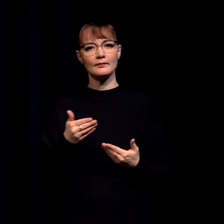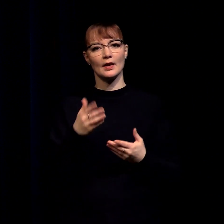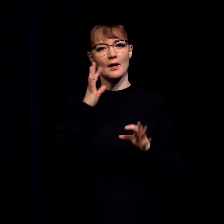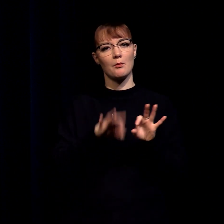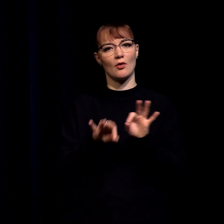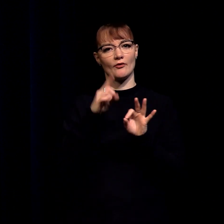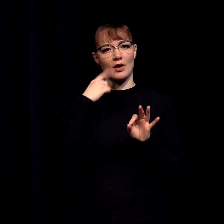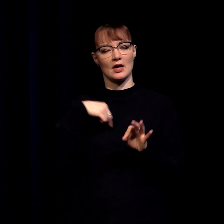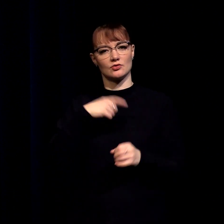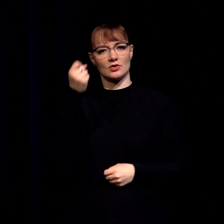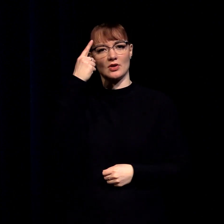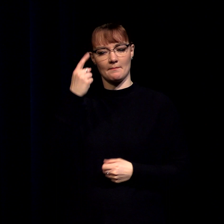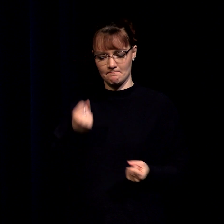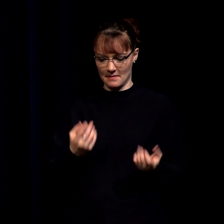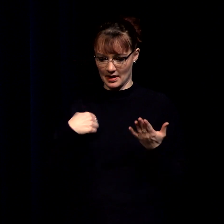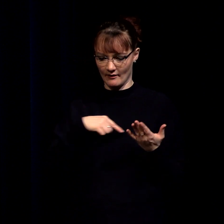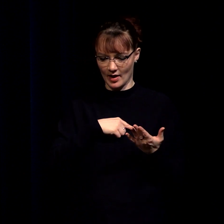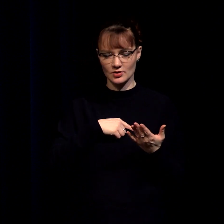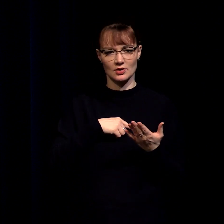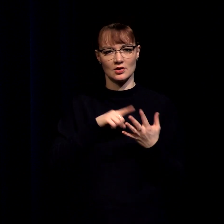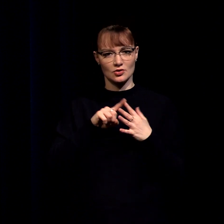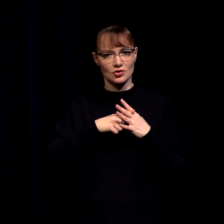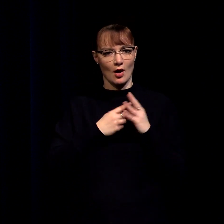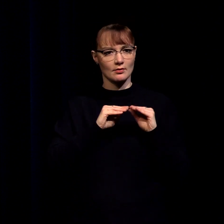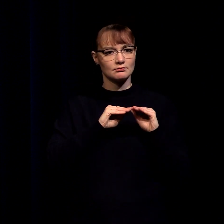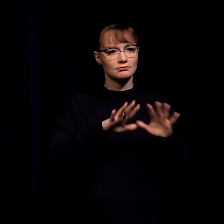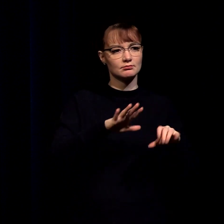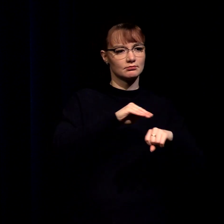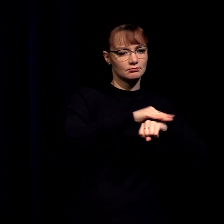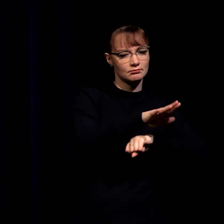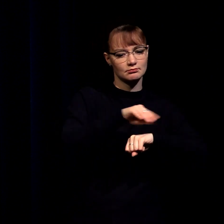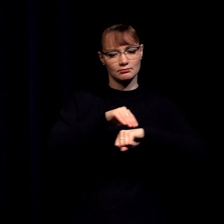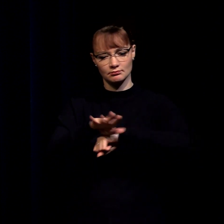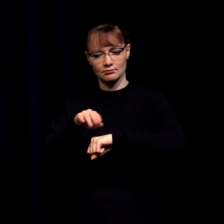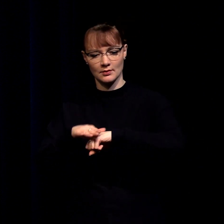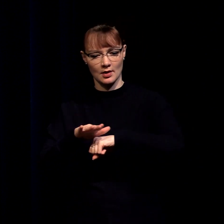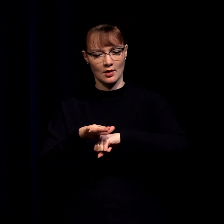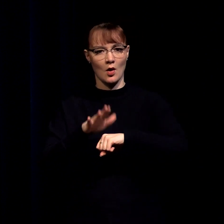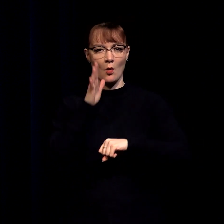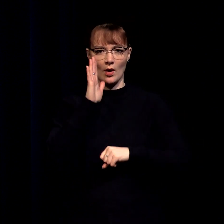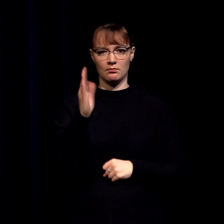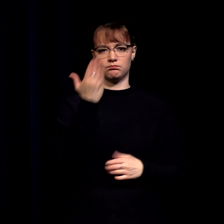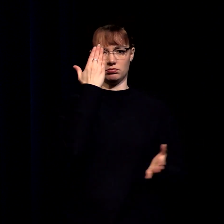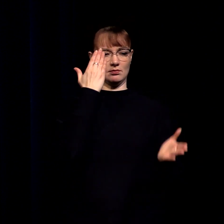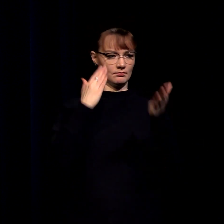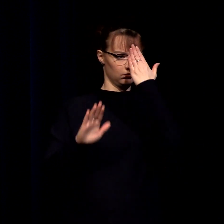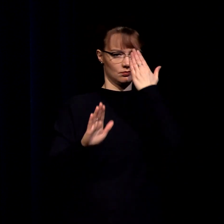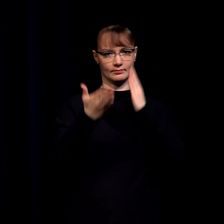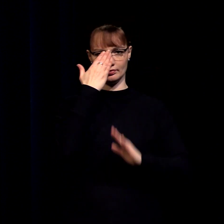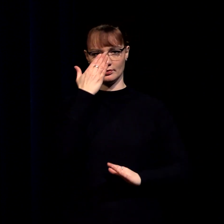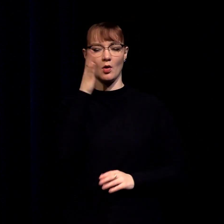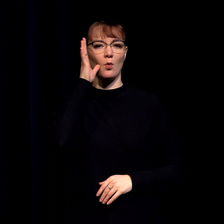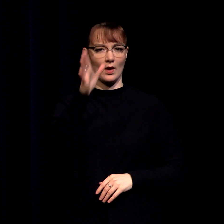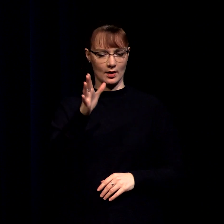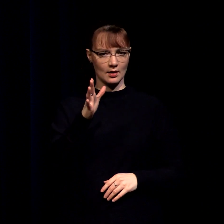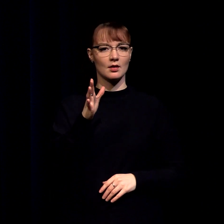because as many of us are unleashed into our calling, we will face similar things. We will come up against roadblocks,